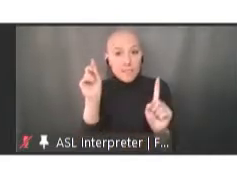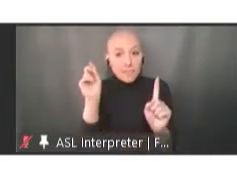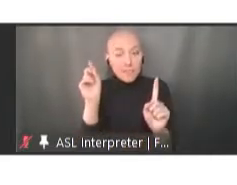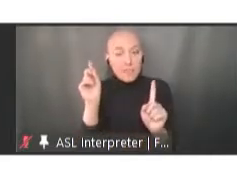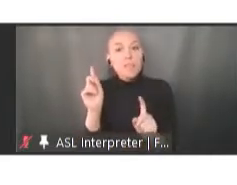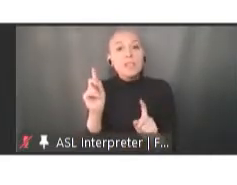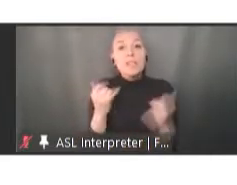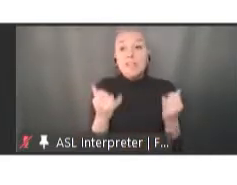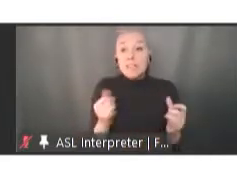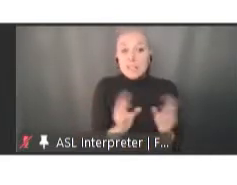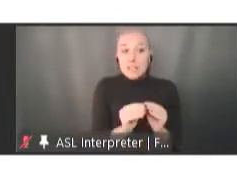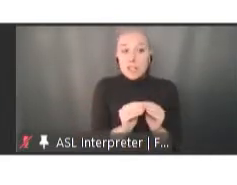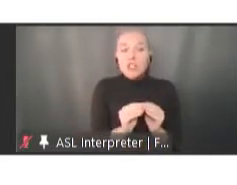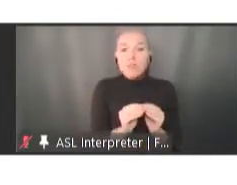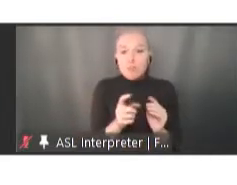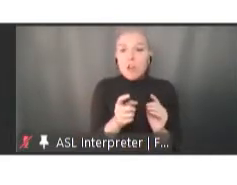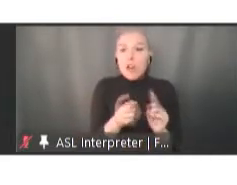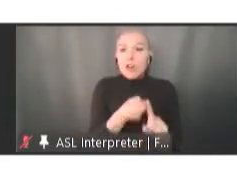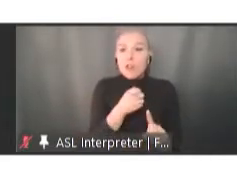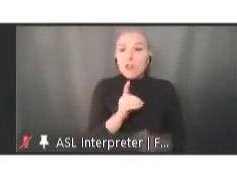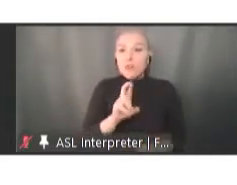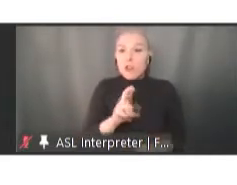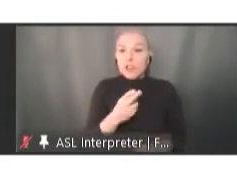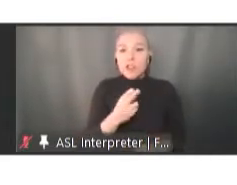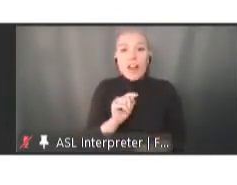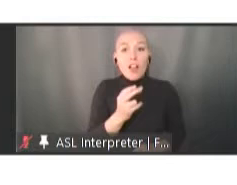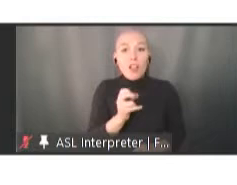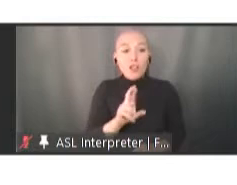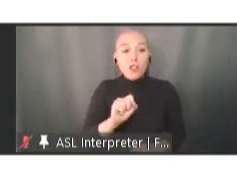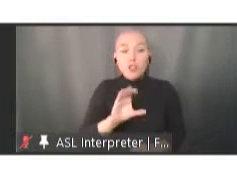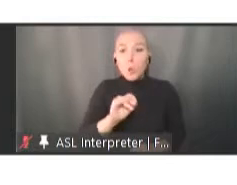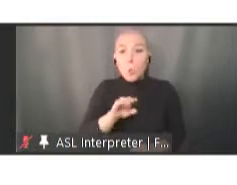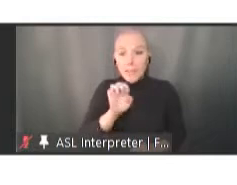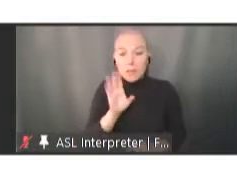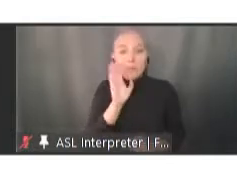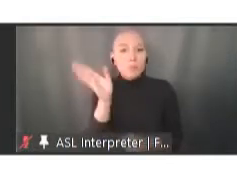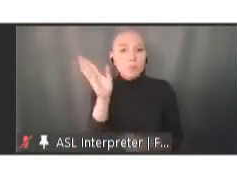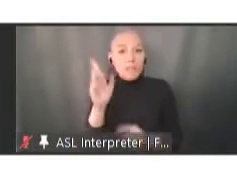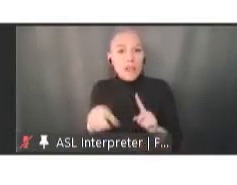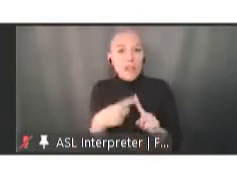Scobie, who will present COVID-19 incidents and death rates by vaccination status during